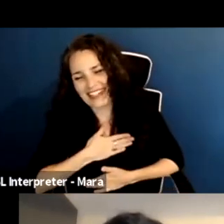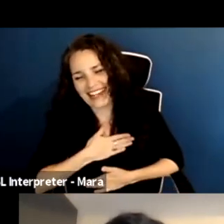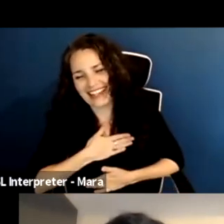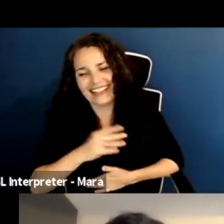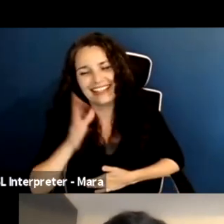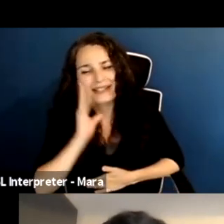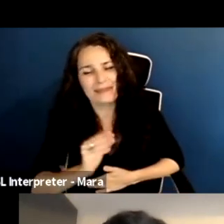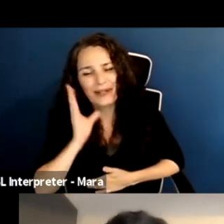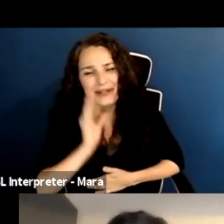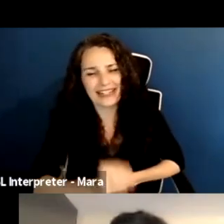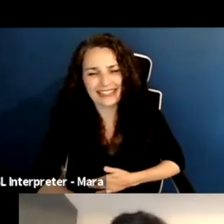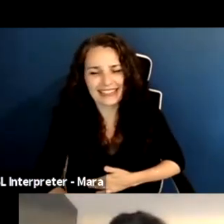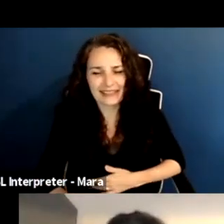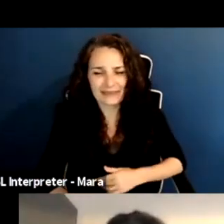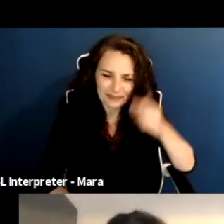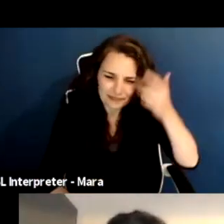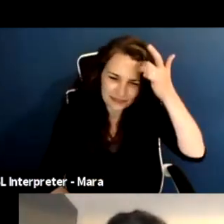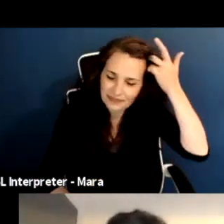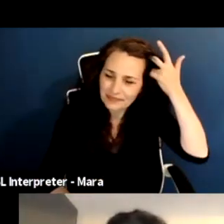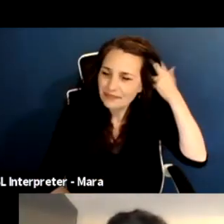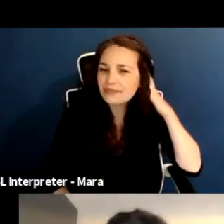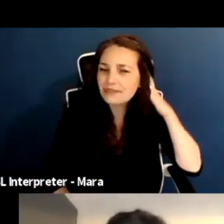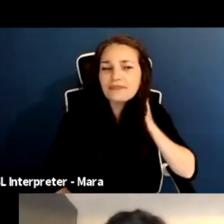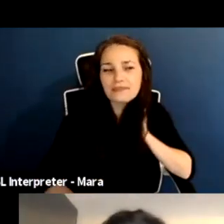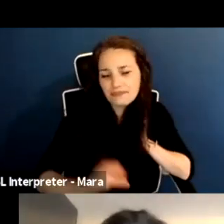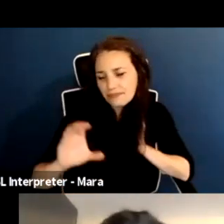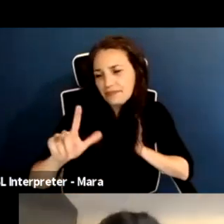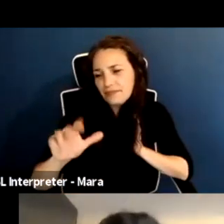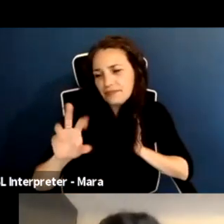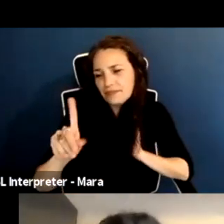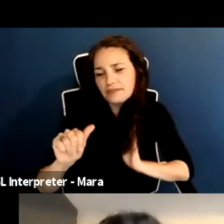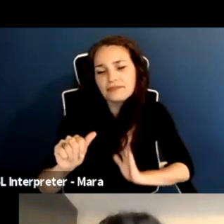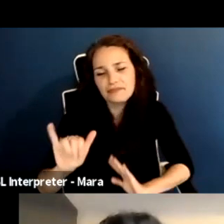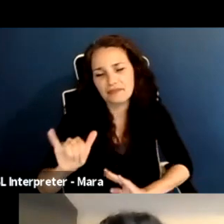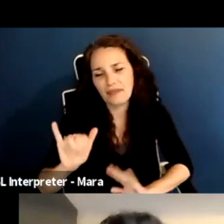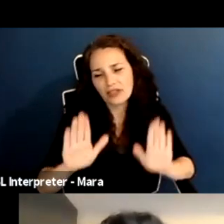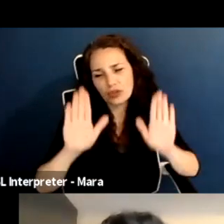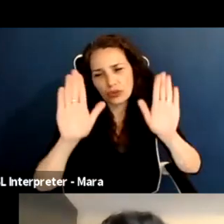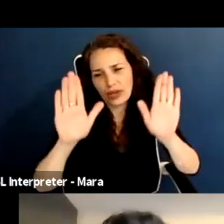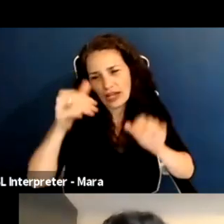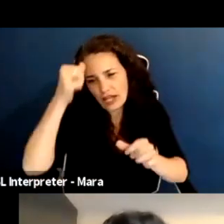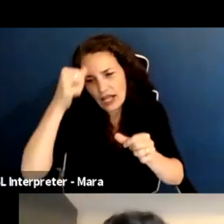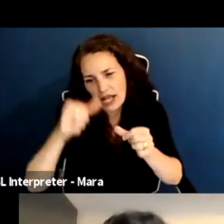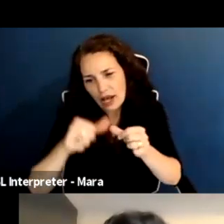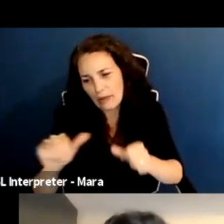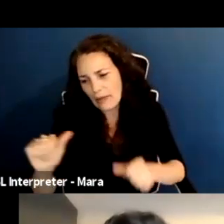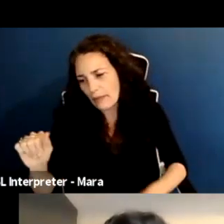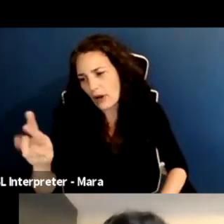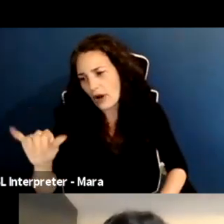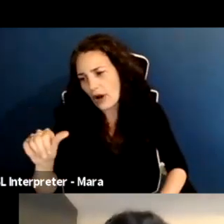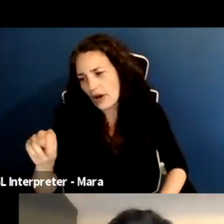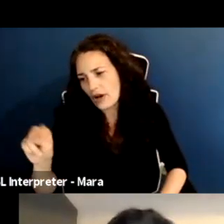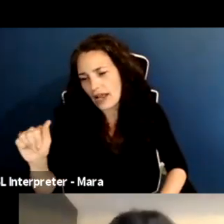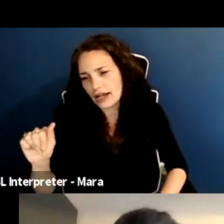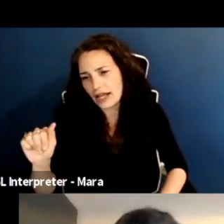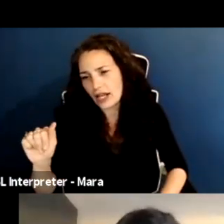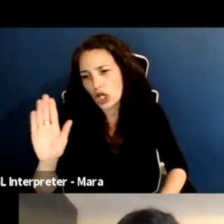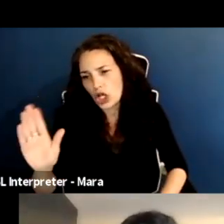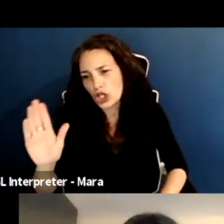Arianna, I remember there was a woman in your segment that said, "This is the greatest gift "that anyone has ever given me," the clean water.